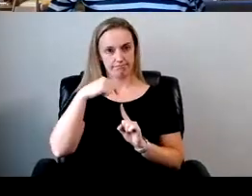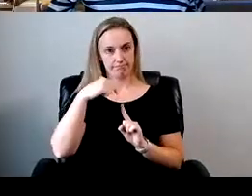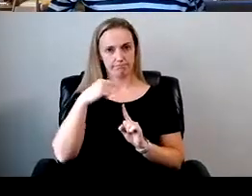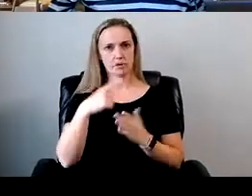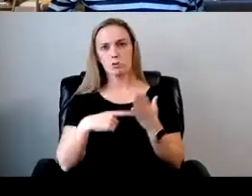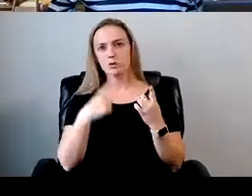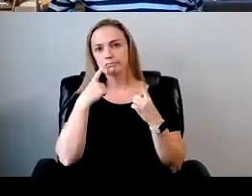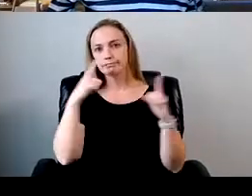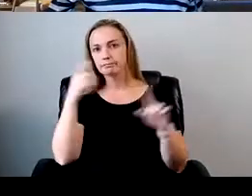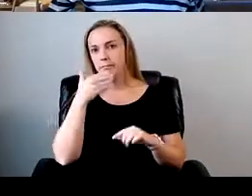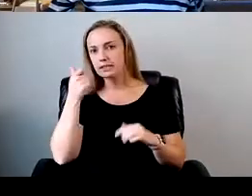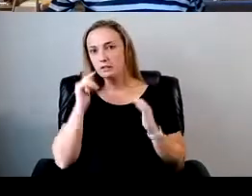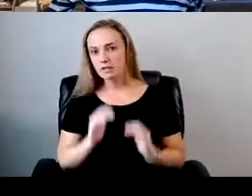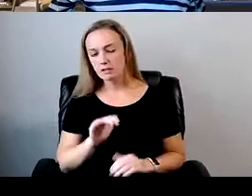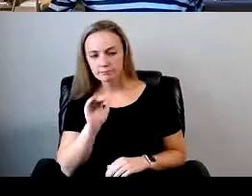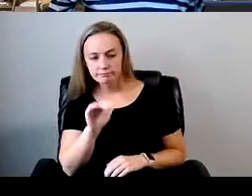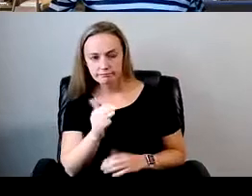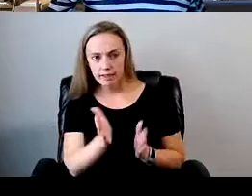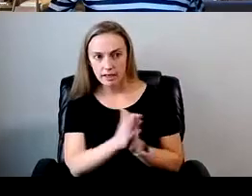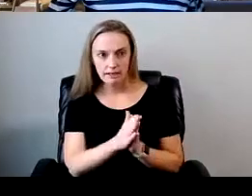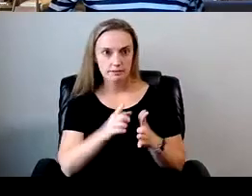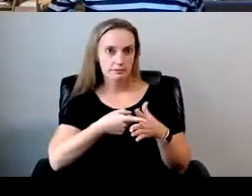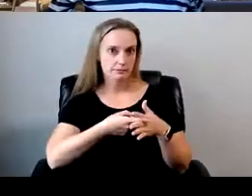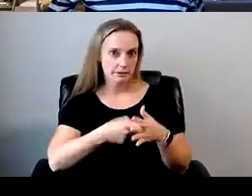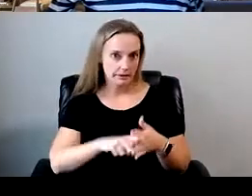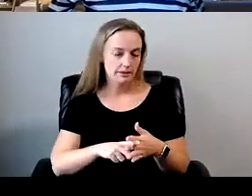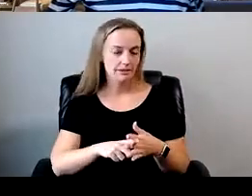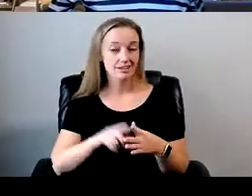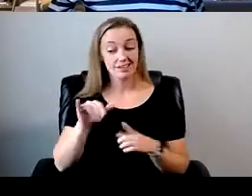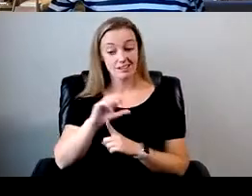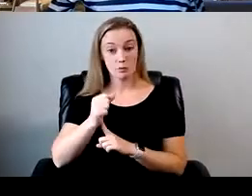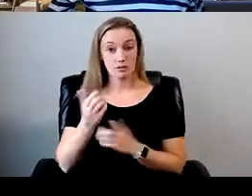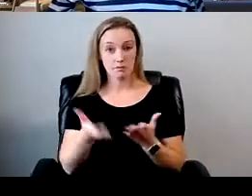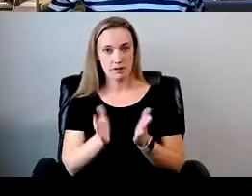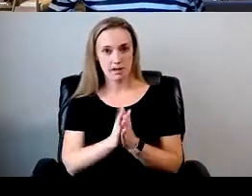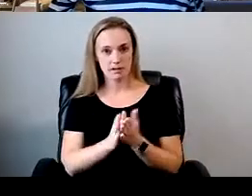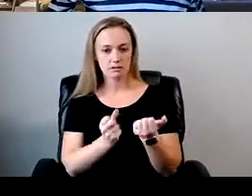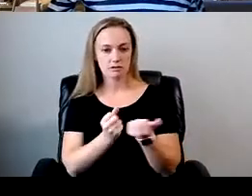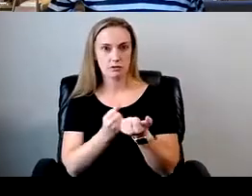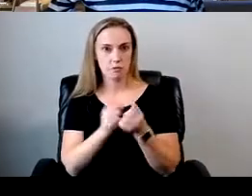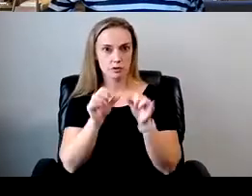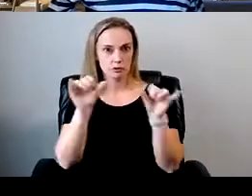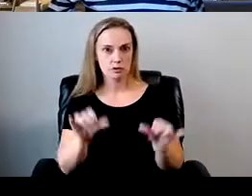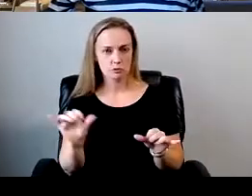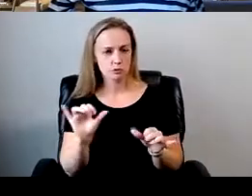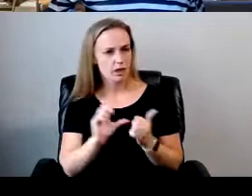for the client and asking that question upfront. And in that situation, you probably asking them a support system, how do you communicate for things like